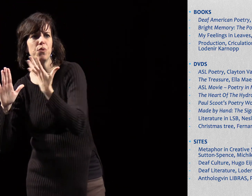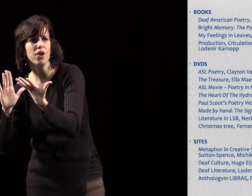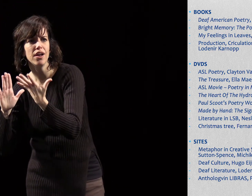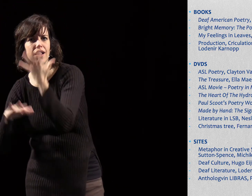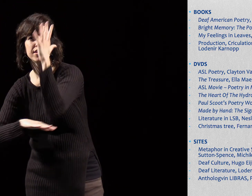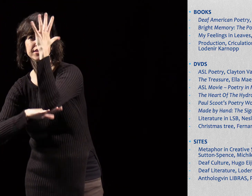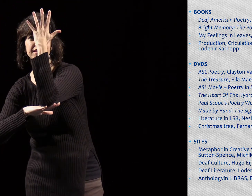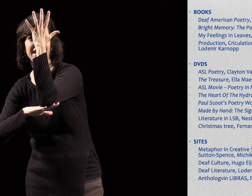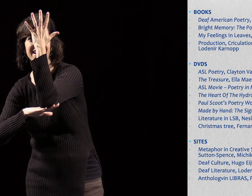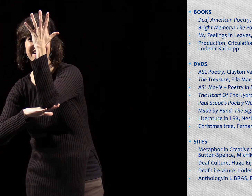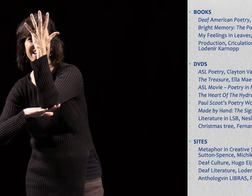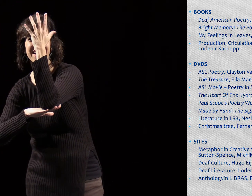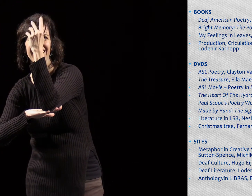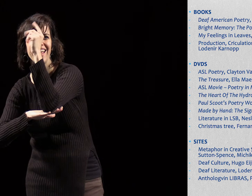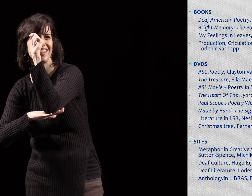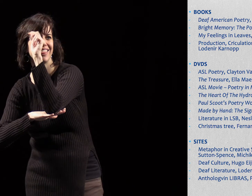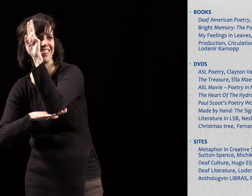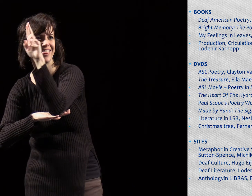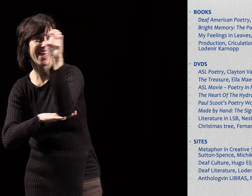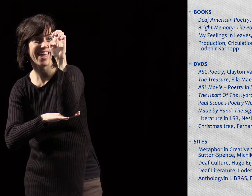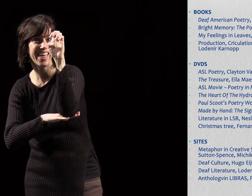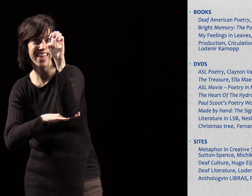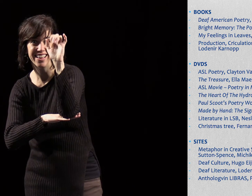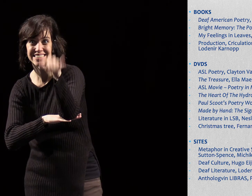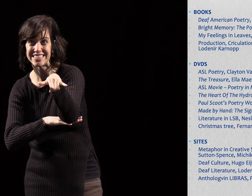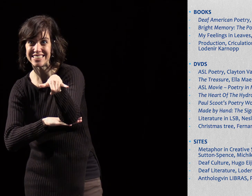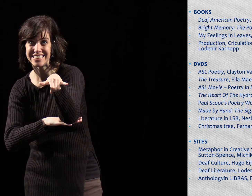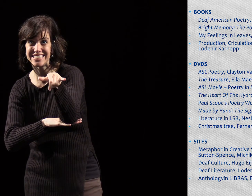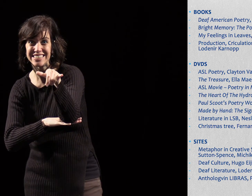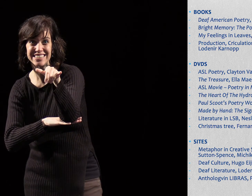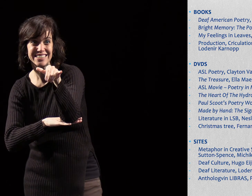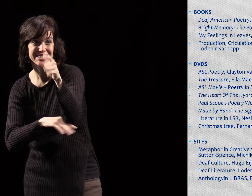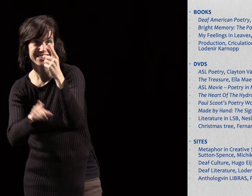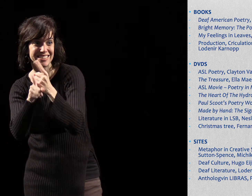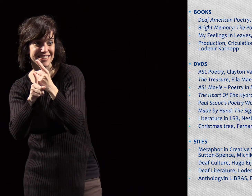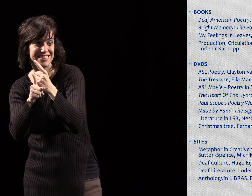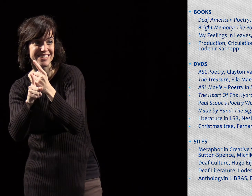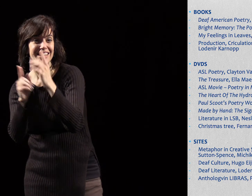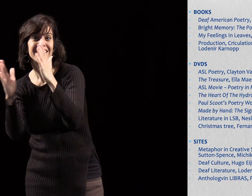And that person described poetry as a metaphor with a tree.